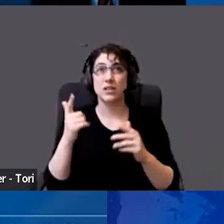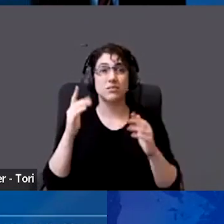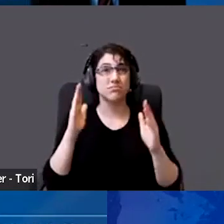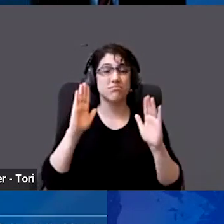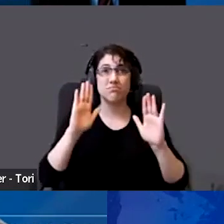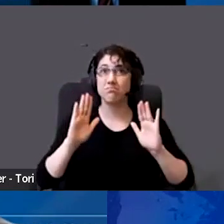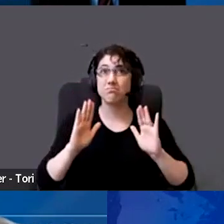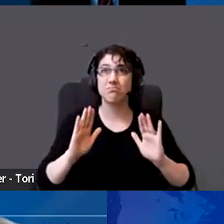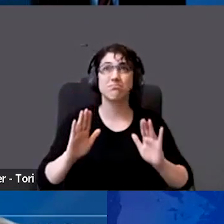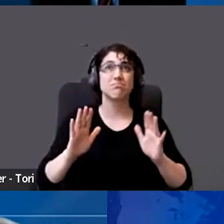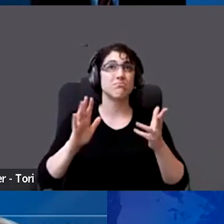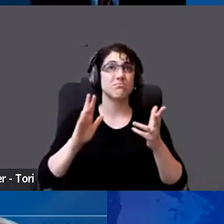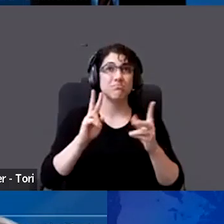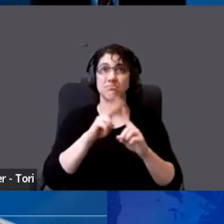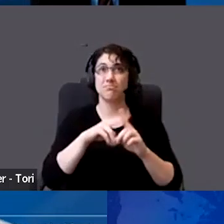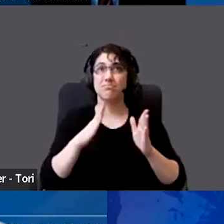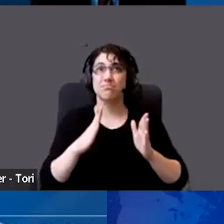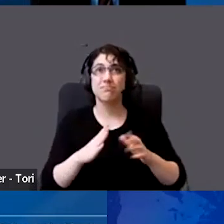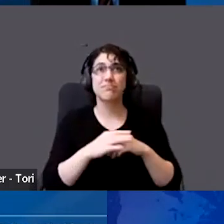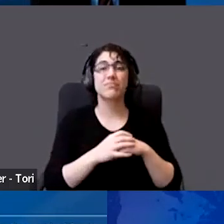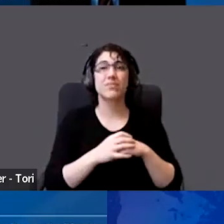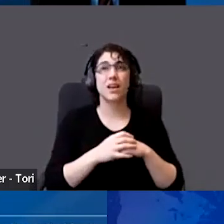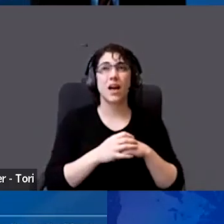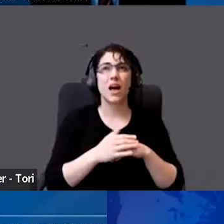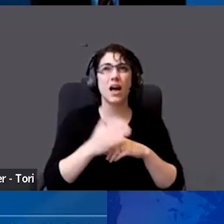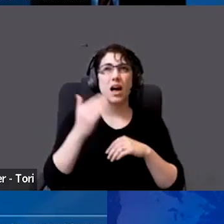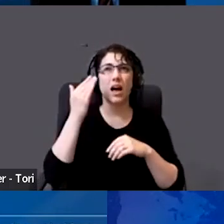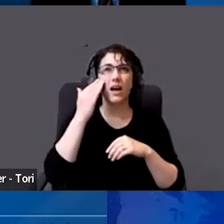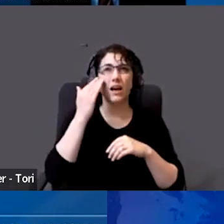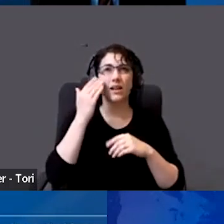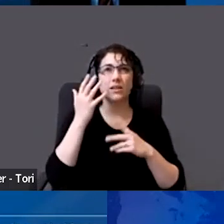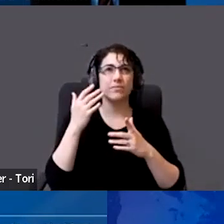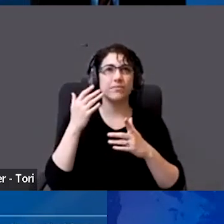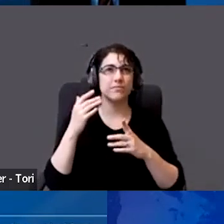Ken, I know that we have, you know, the placements we're going